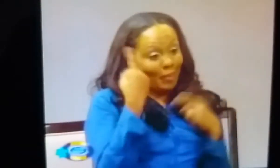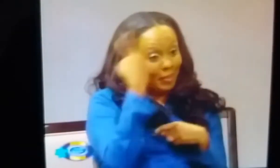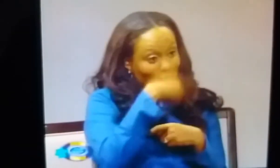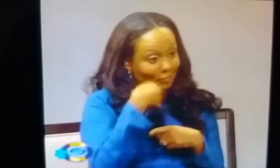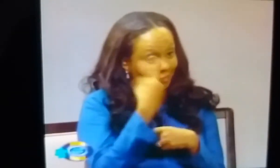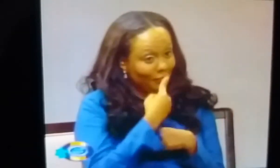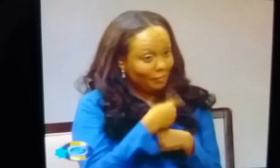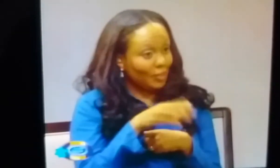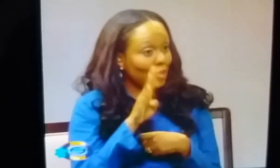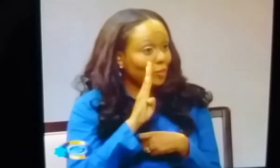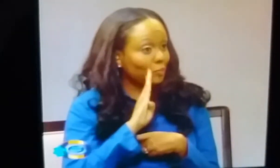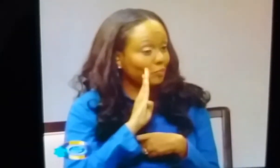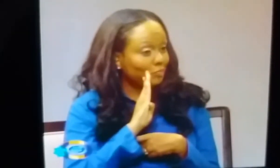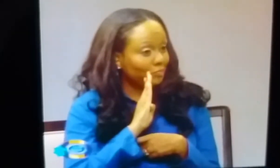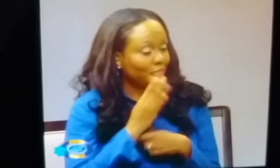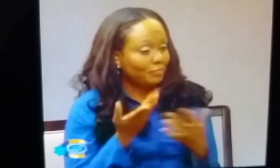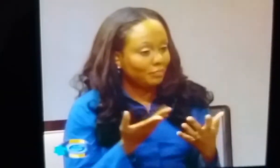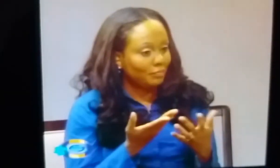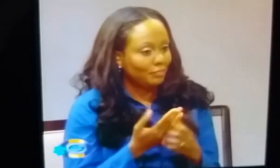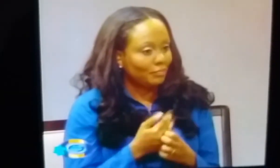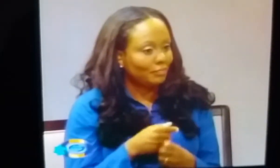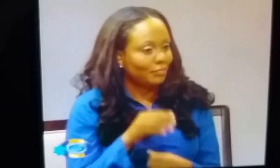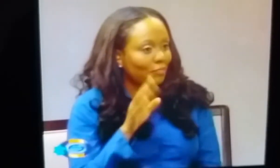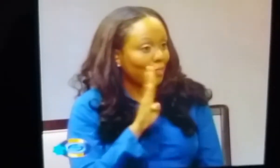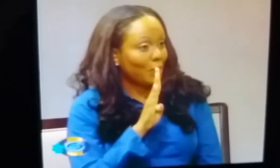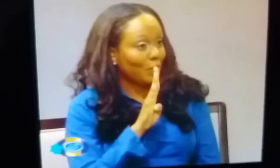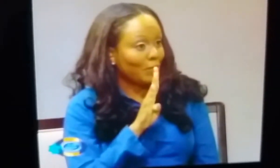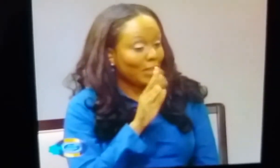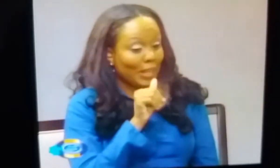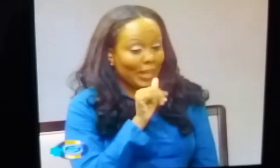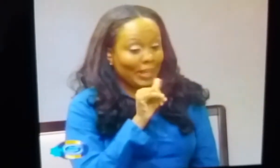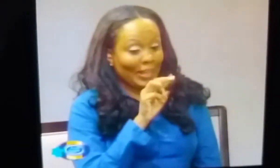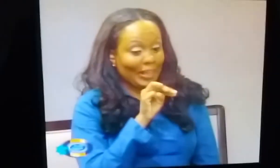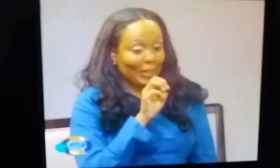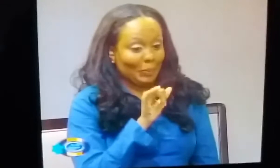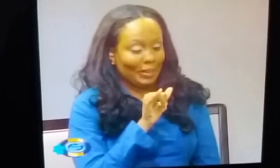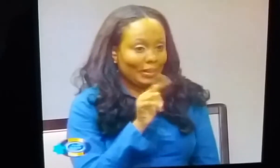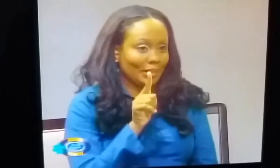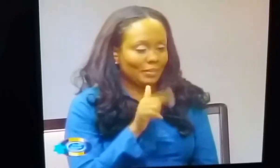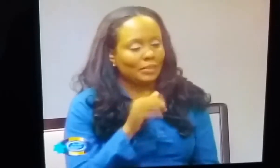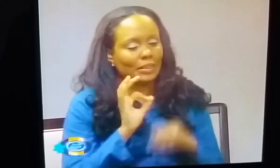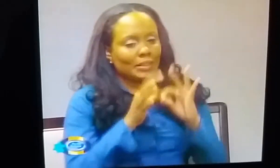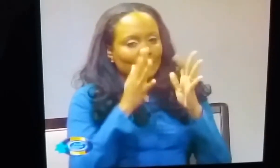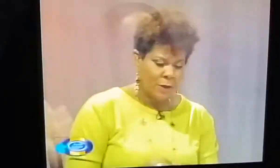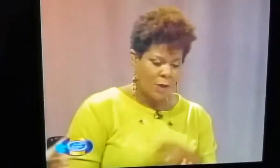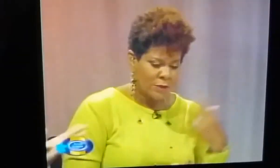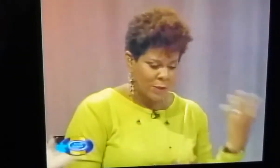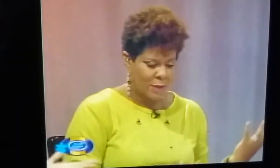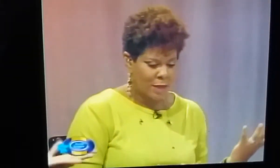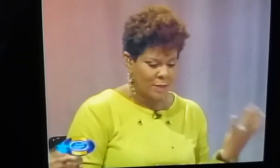gifted hands of Bonnie Amy Leigh us she is an interpreter of course and also on the other side